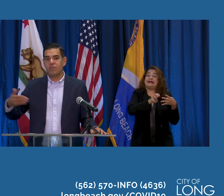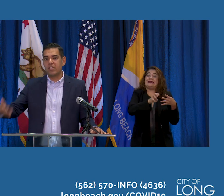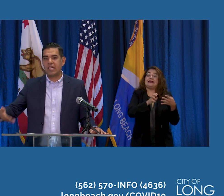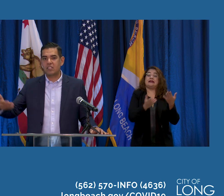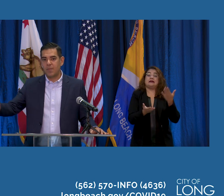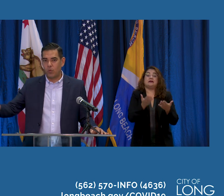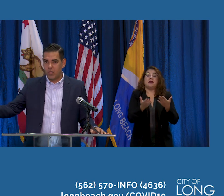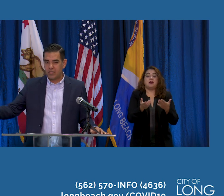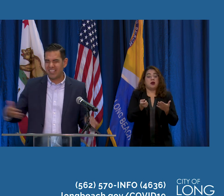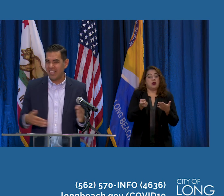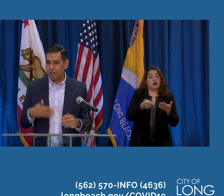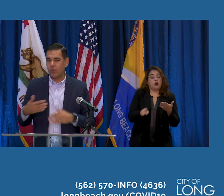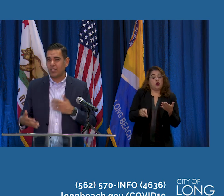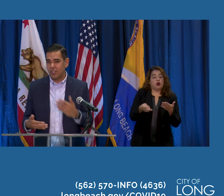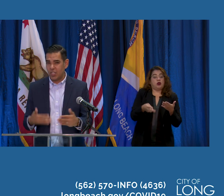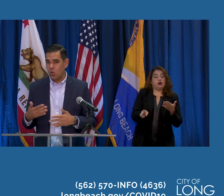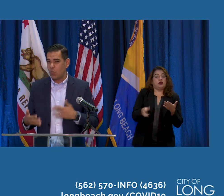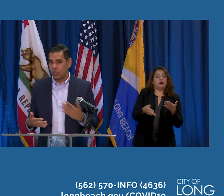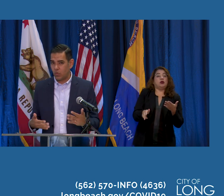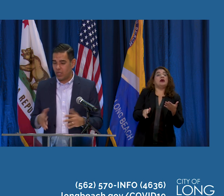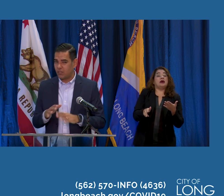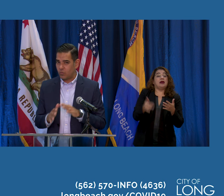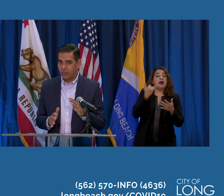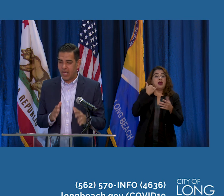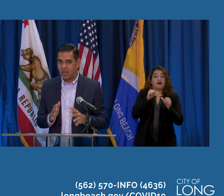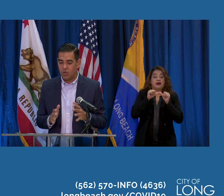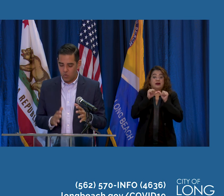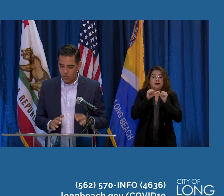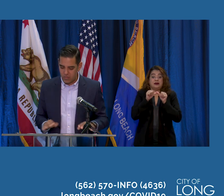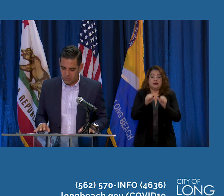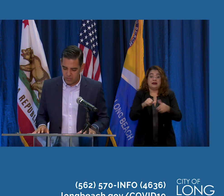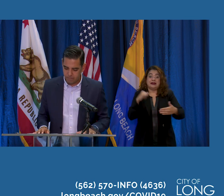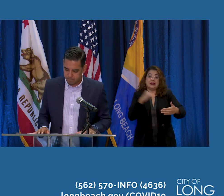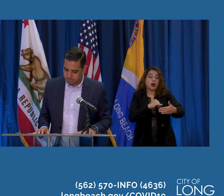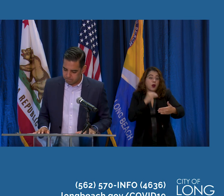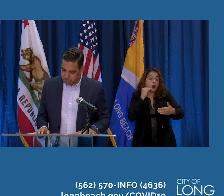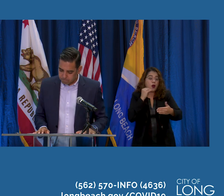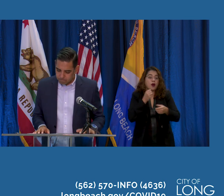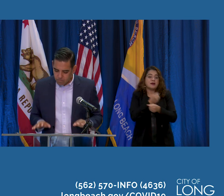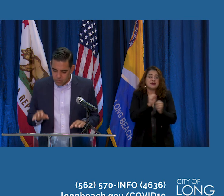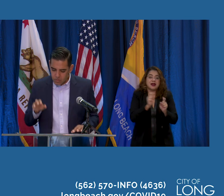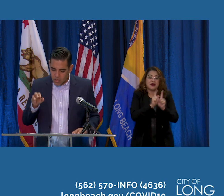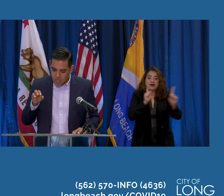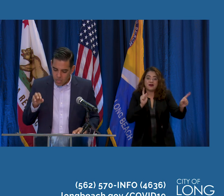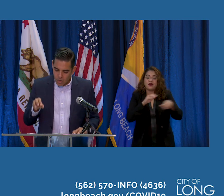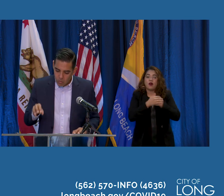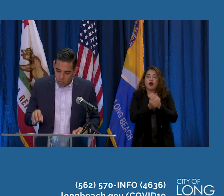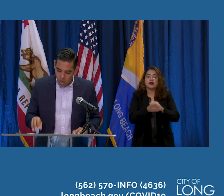of the next couple of weeks if we continue what we're dong so we got to wait and see.